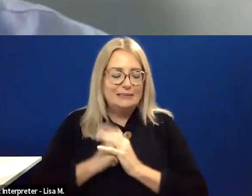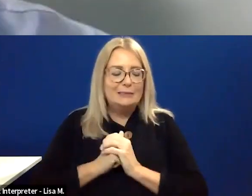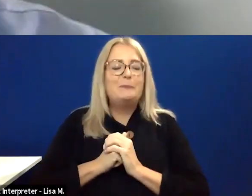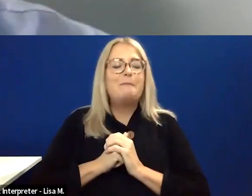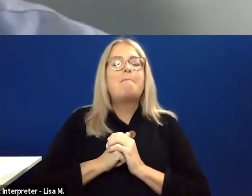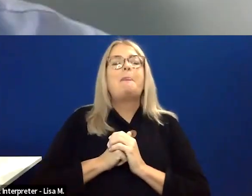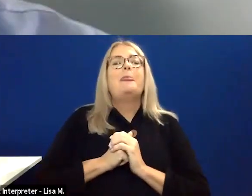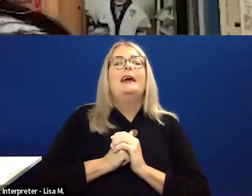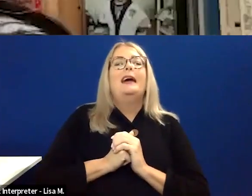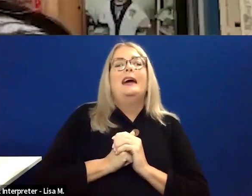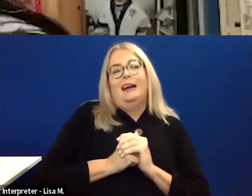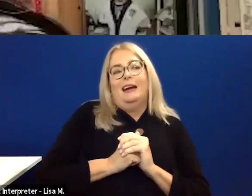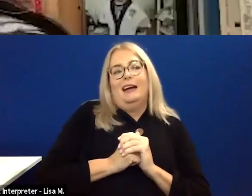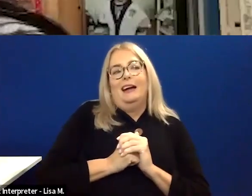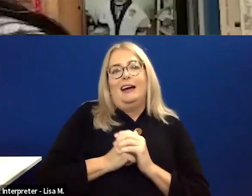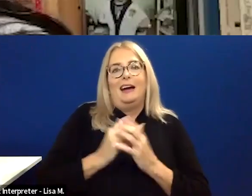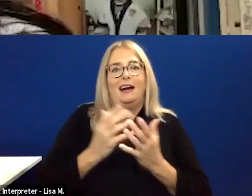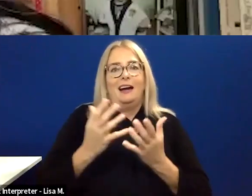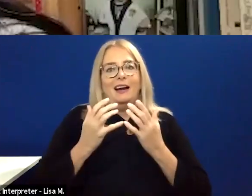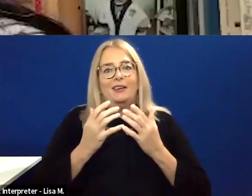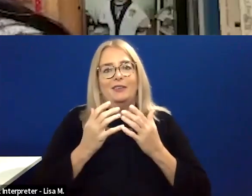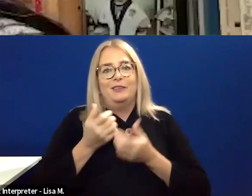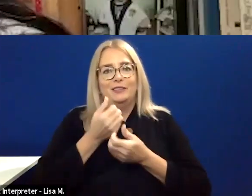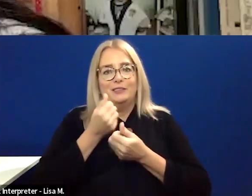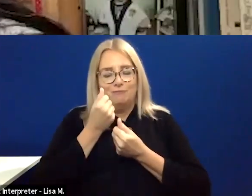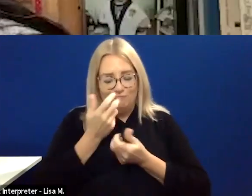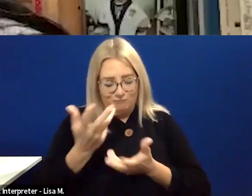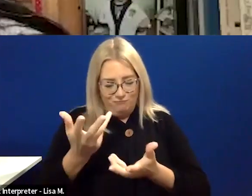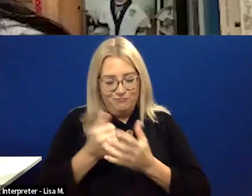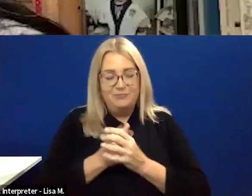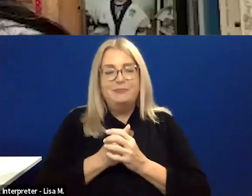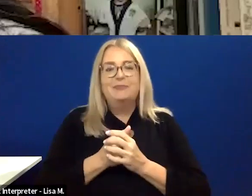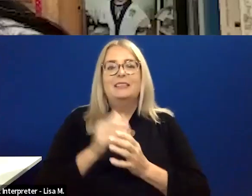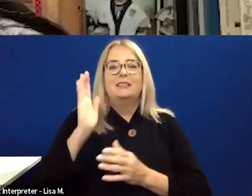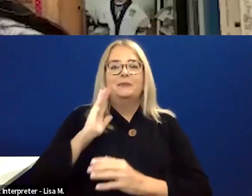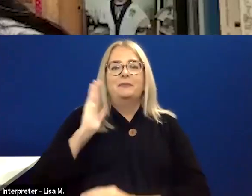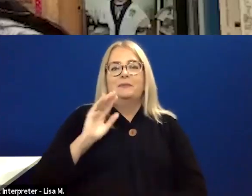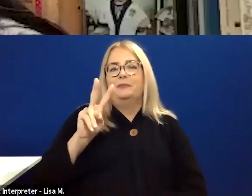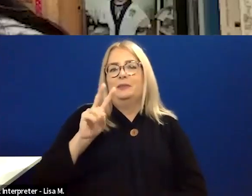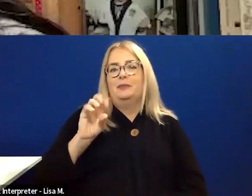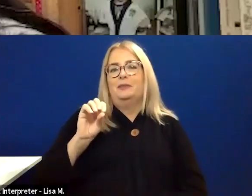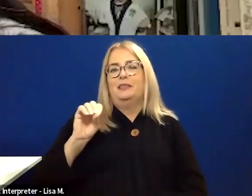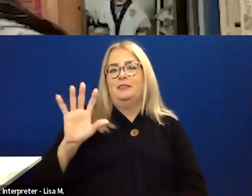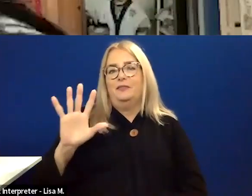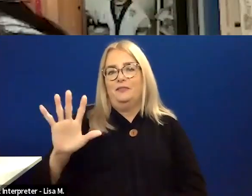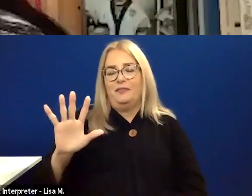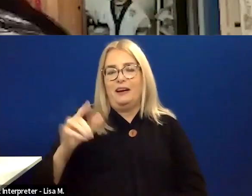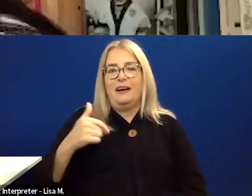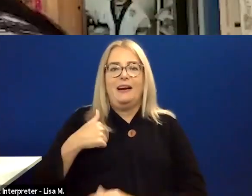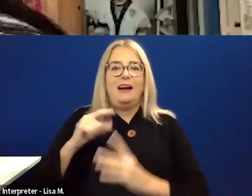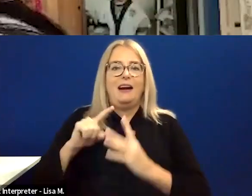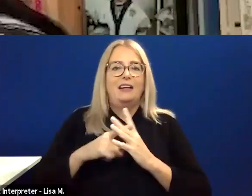um I want to share that uh in in 2005 when I was a I started my first year of graduate work